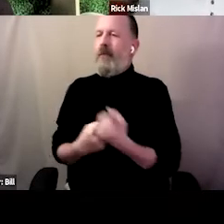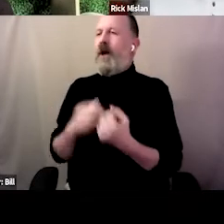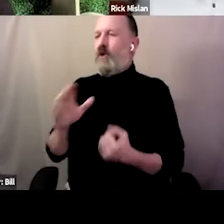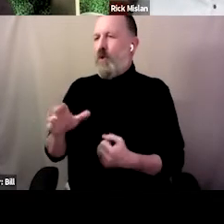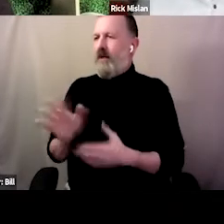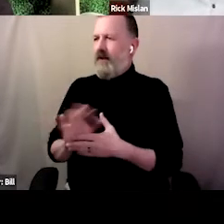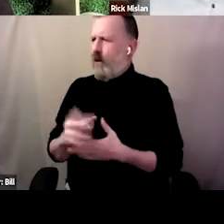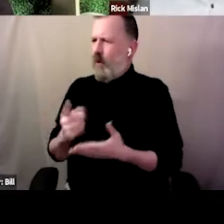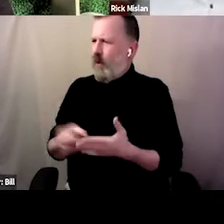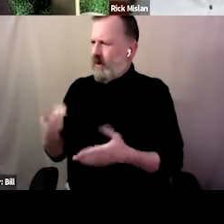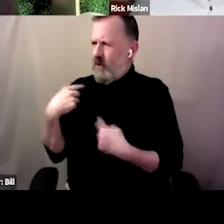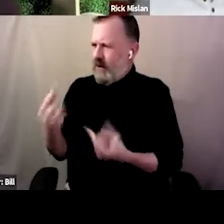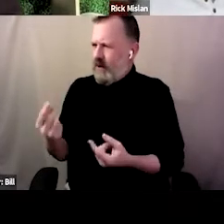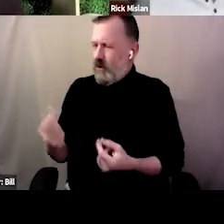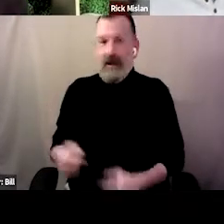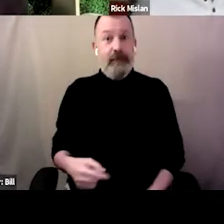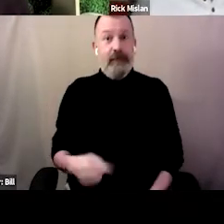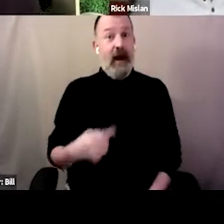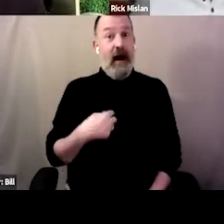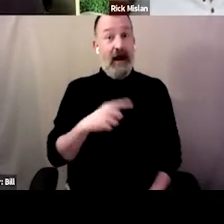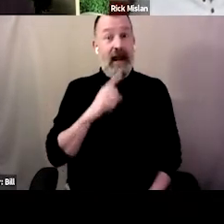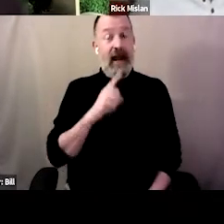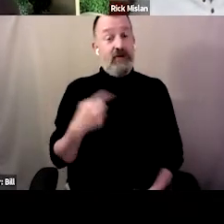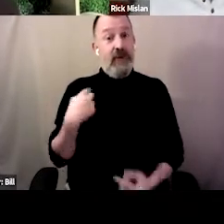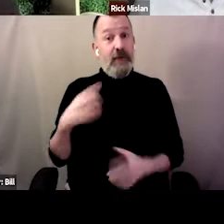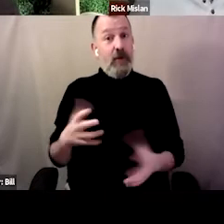CalebBarlow: Yesterday, I haven't. I've actually been doing a lot more CalebBarlow: podcasting lately. I mean,